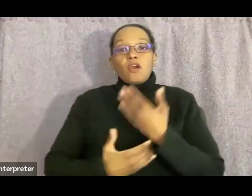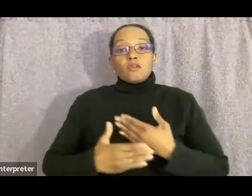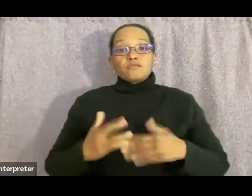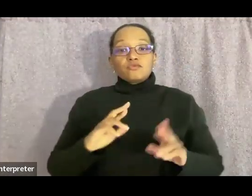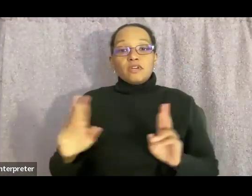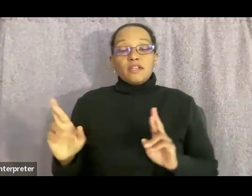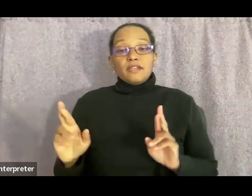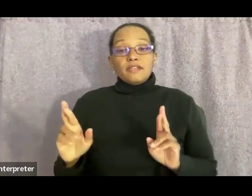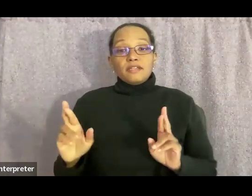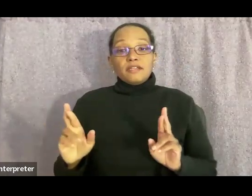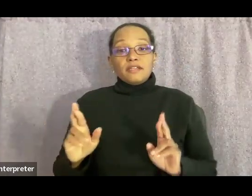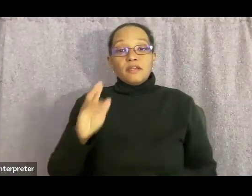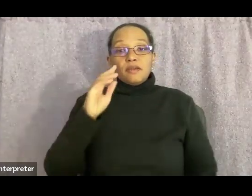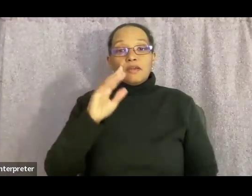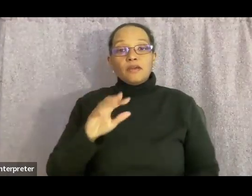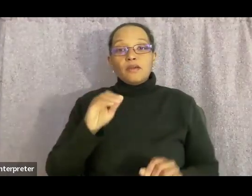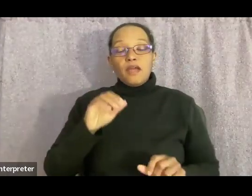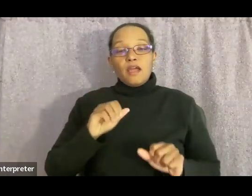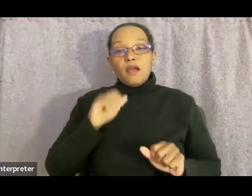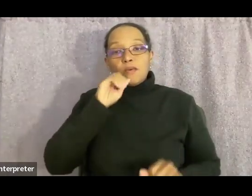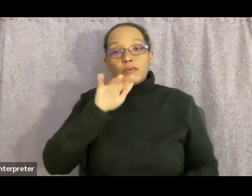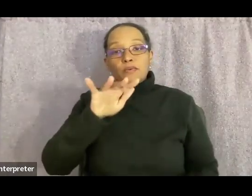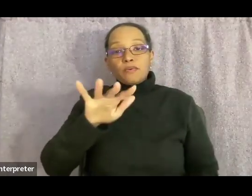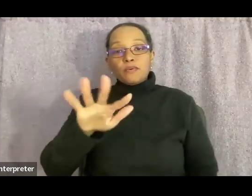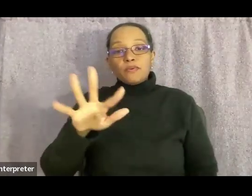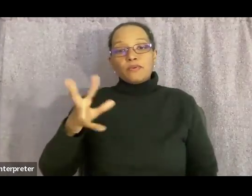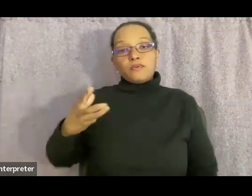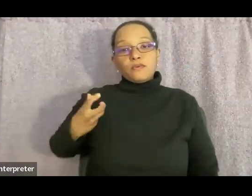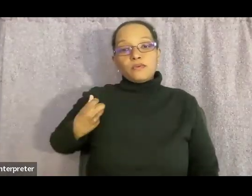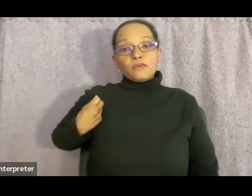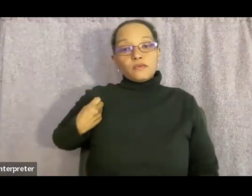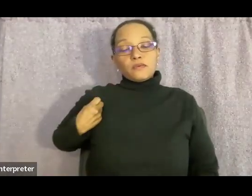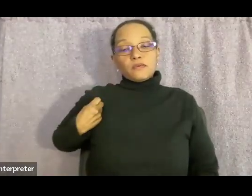Exhale, squeeze. That's two.